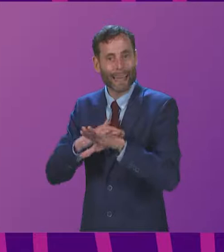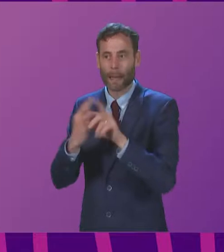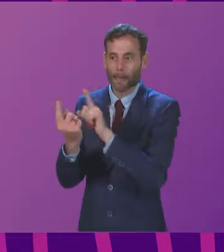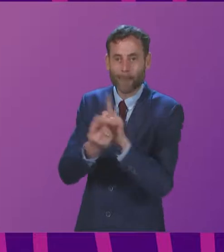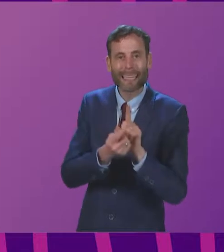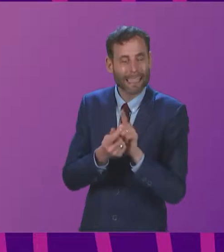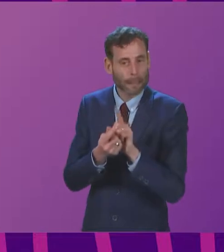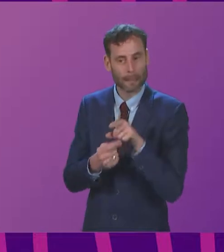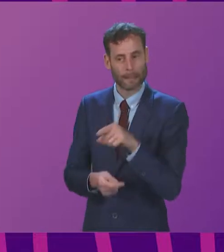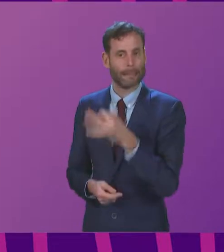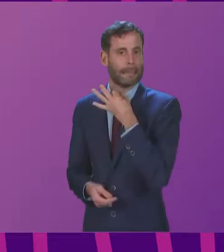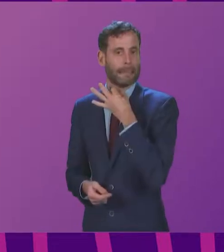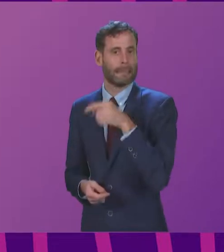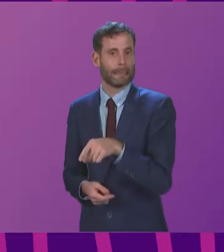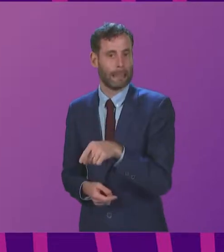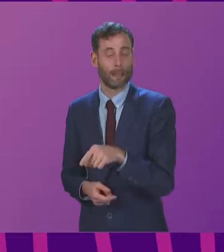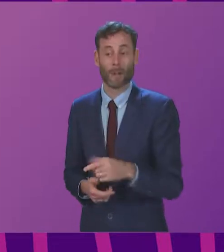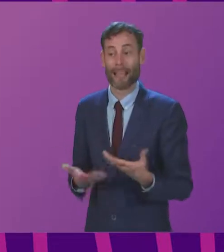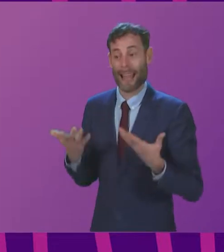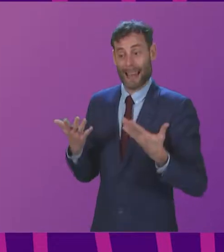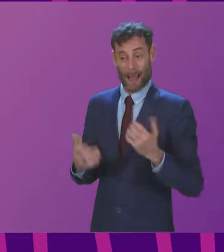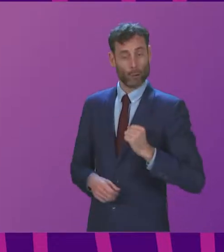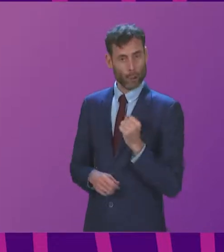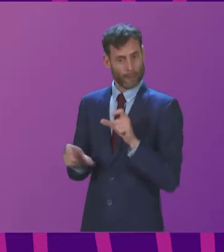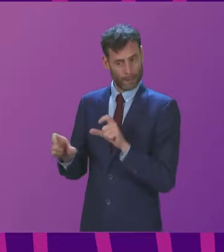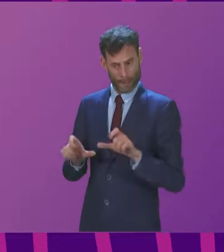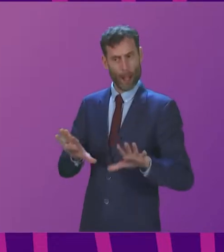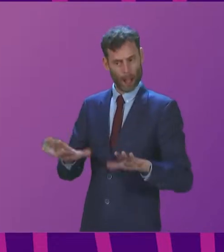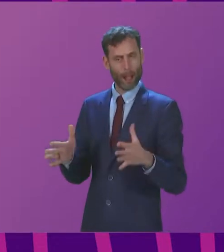now is relatively stable compared with those of some other countries, we must continue